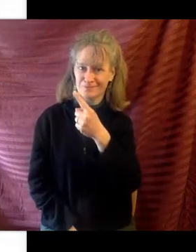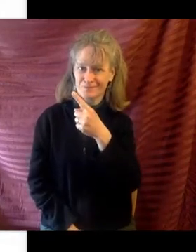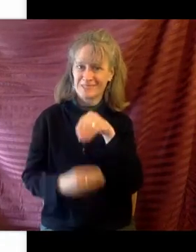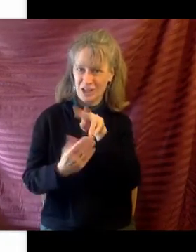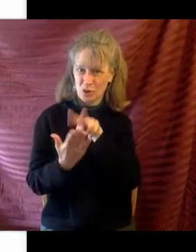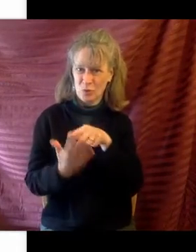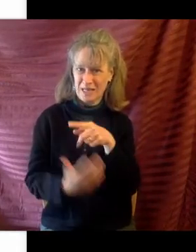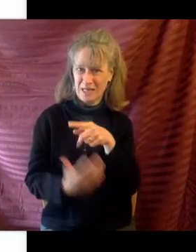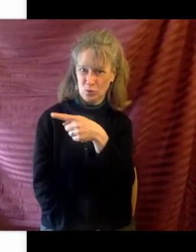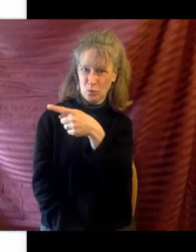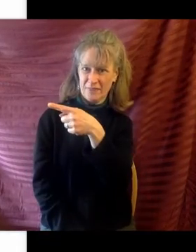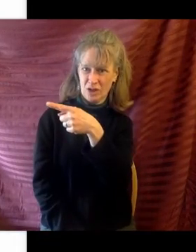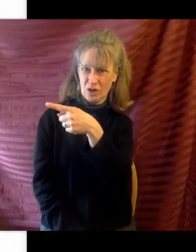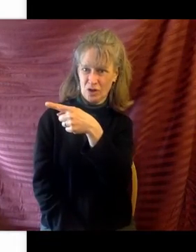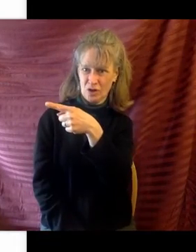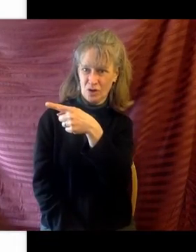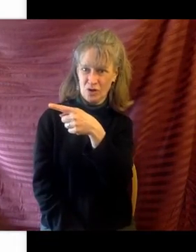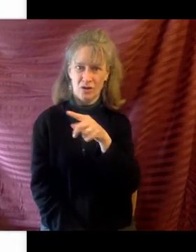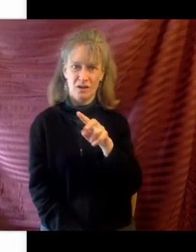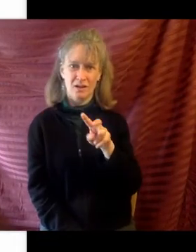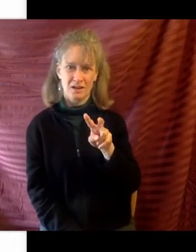is what is defined here.